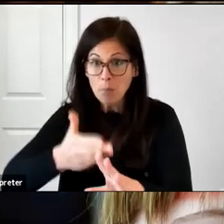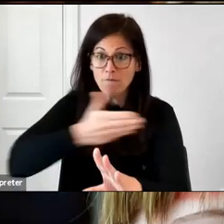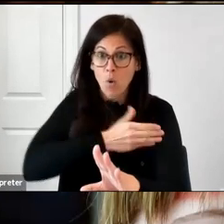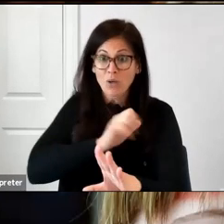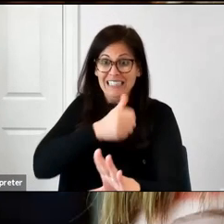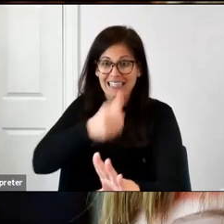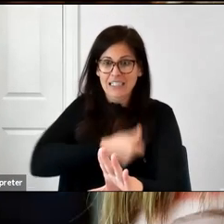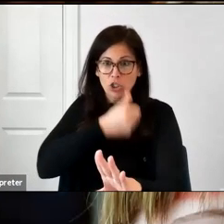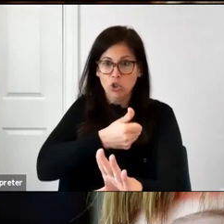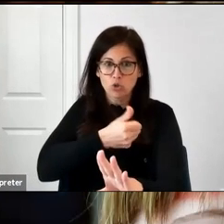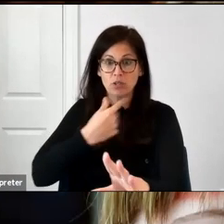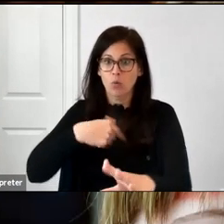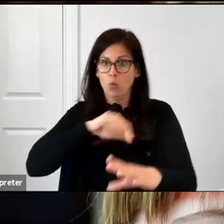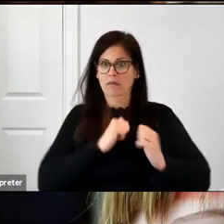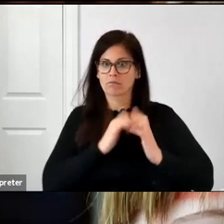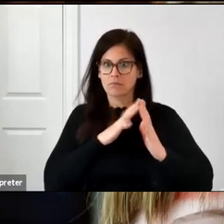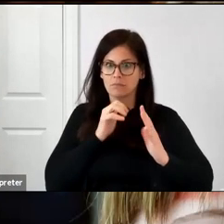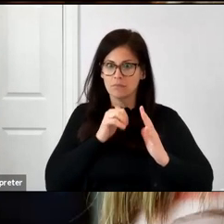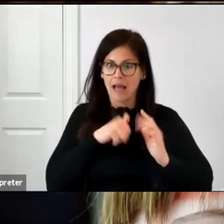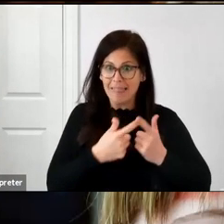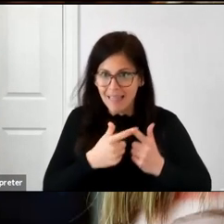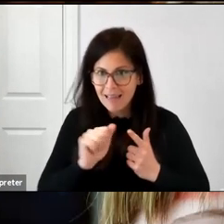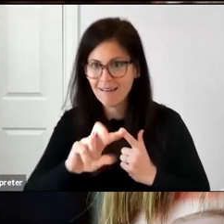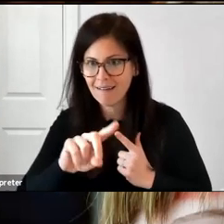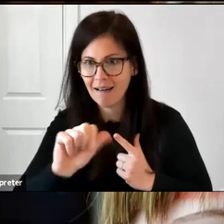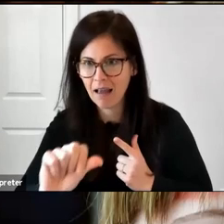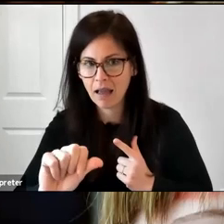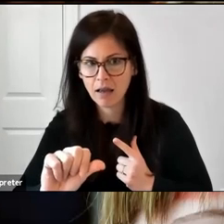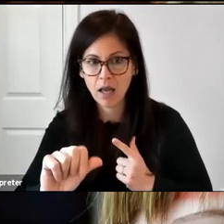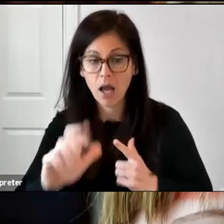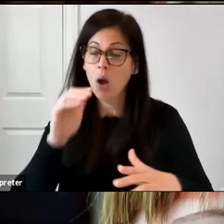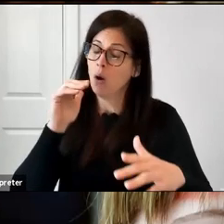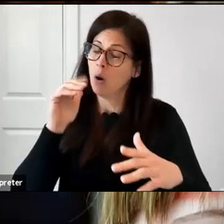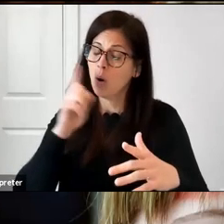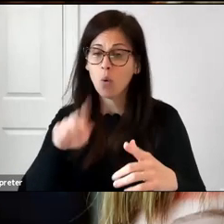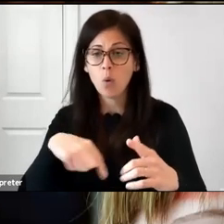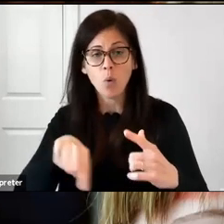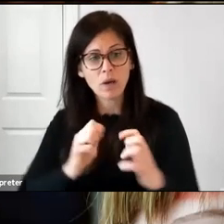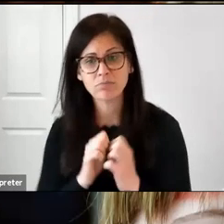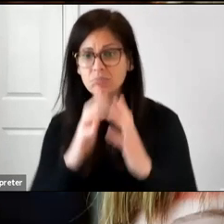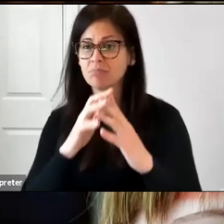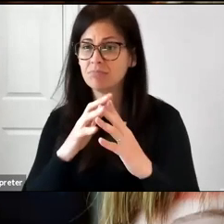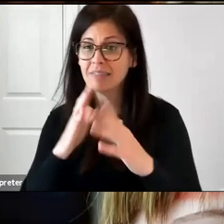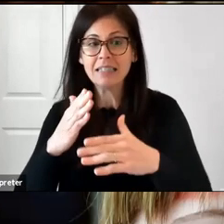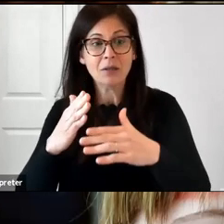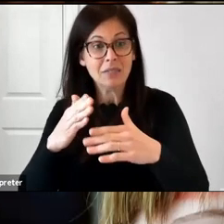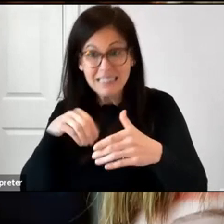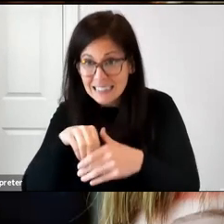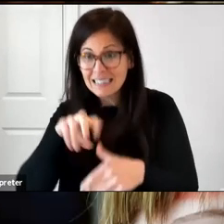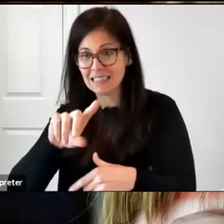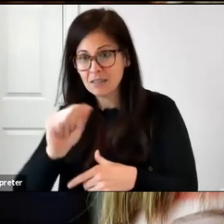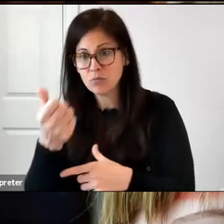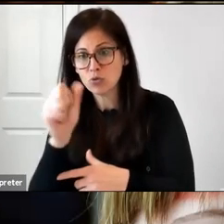We were born in the midst of the disability rights movement, and we find ourselves 40 years later fighting for the same rights.